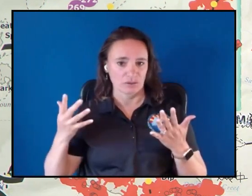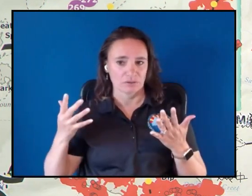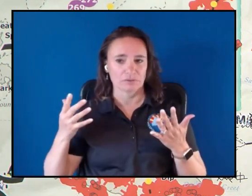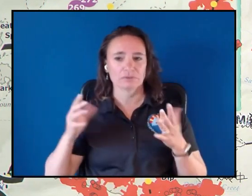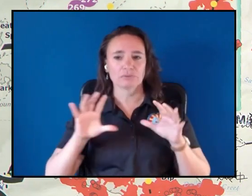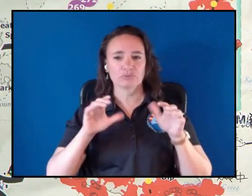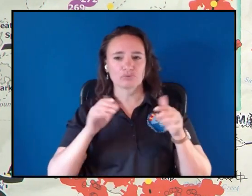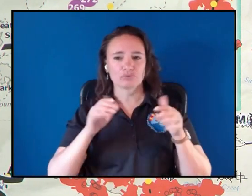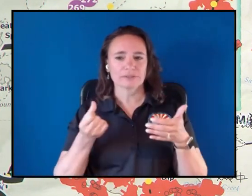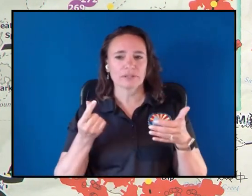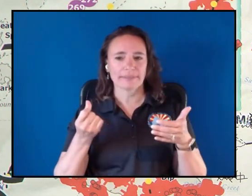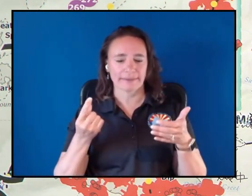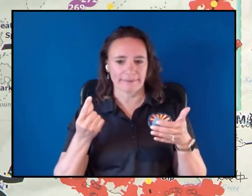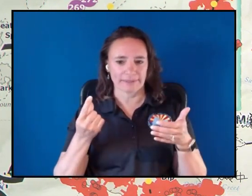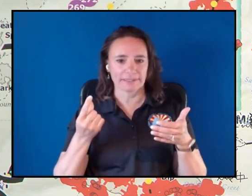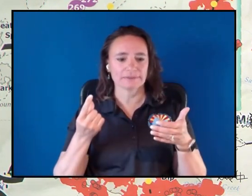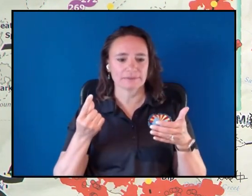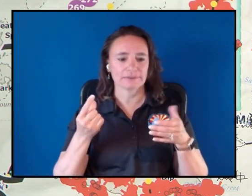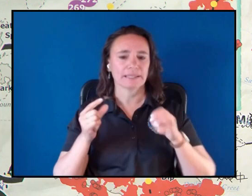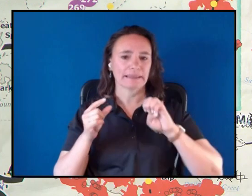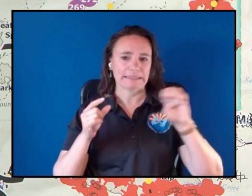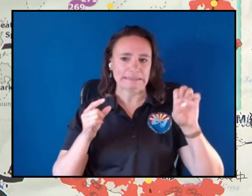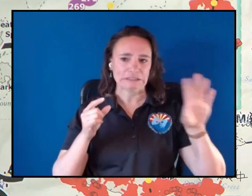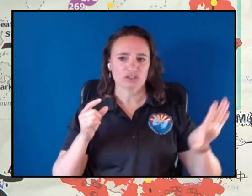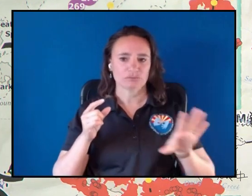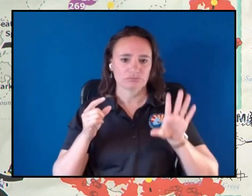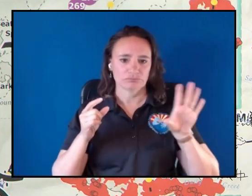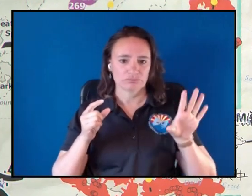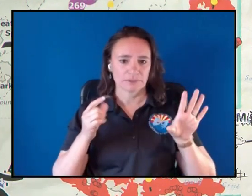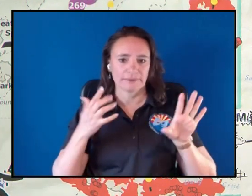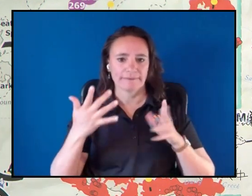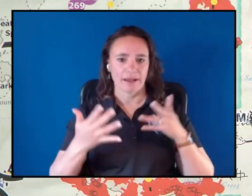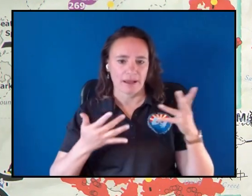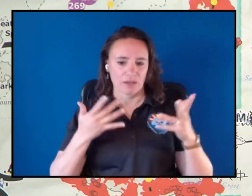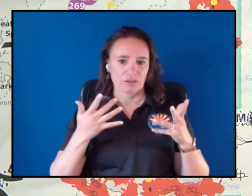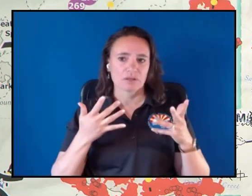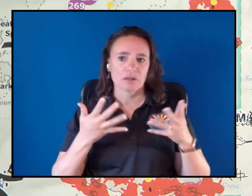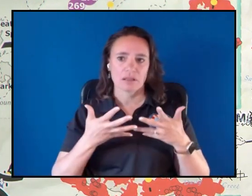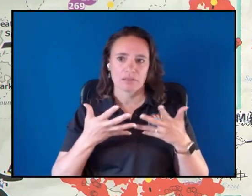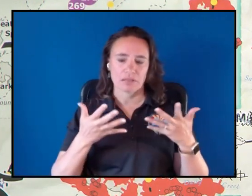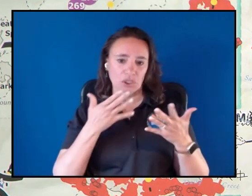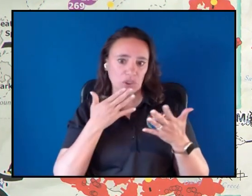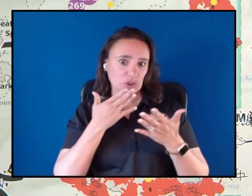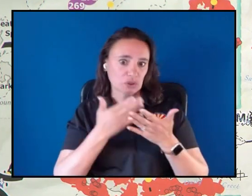eastern side of the fire. The repair work. A lot of good repair work is ongoing and continuing.